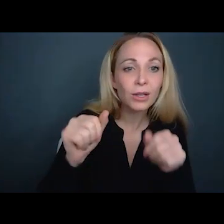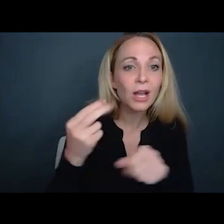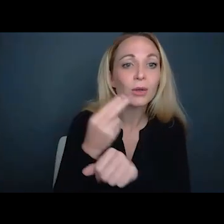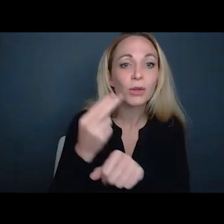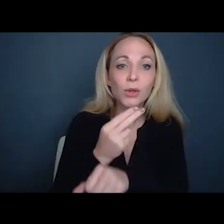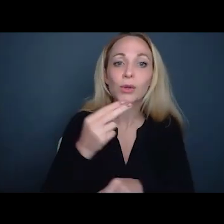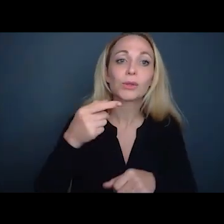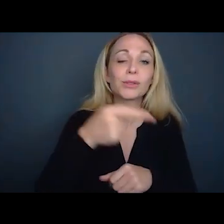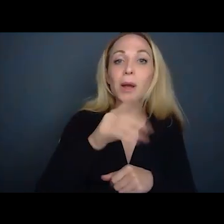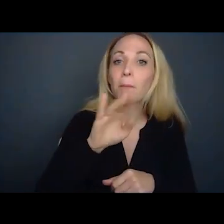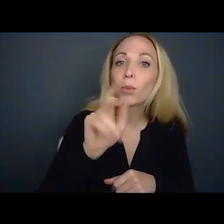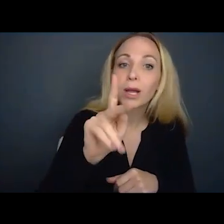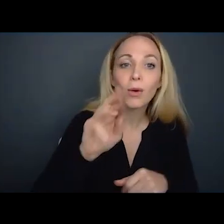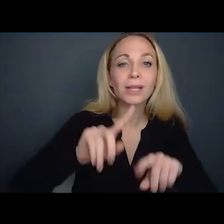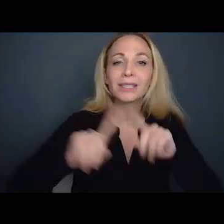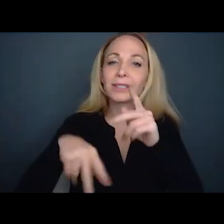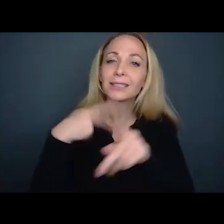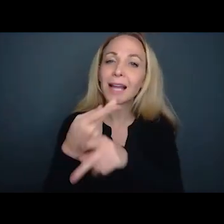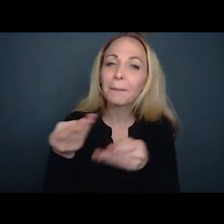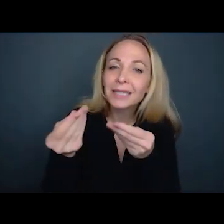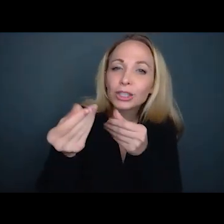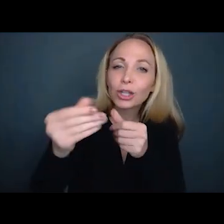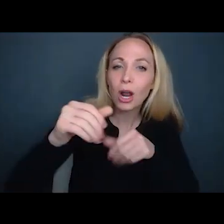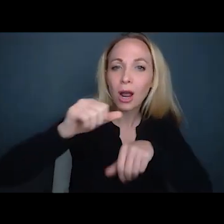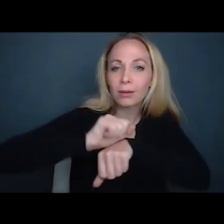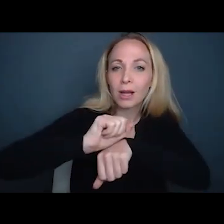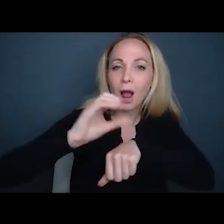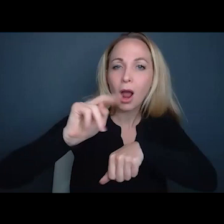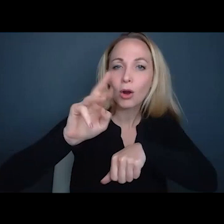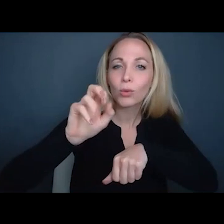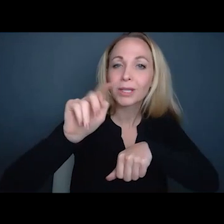Or, a different type of textured concrete can be used to create contrast and safety